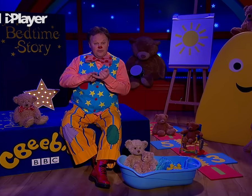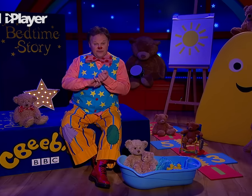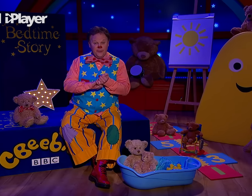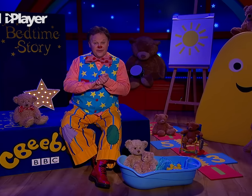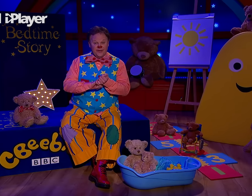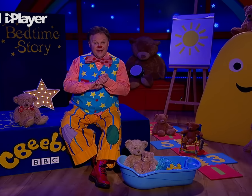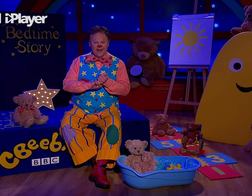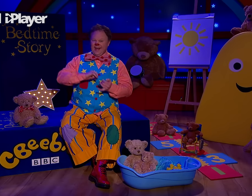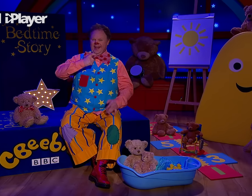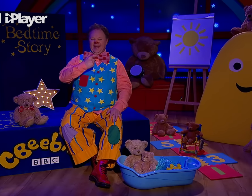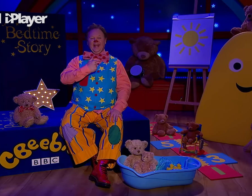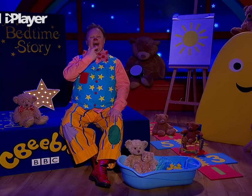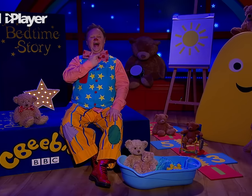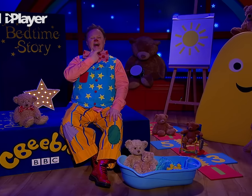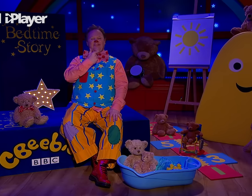susan loves